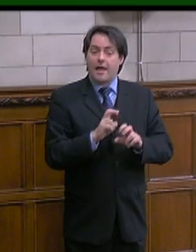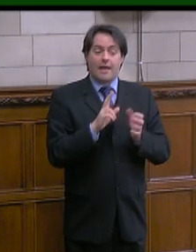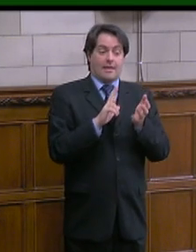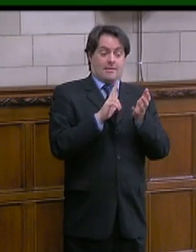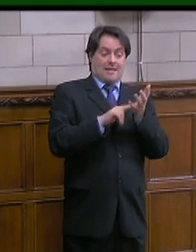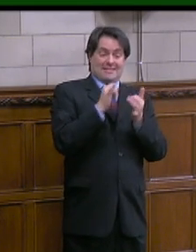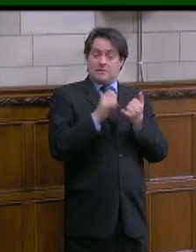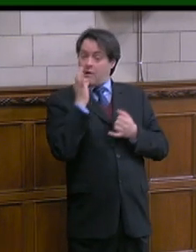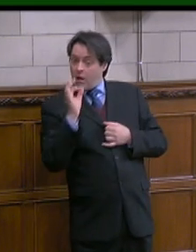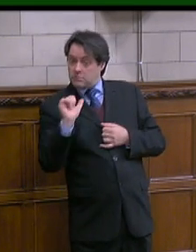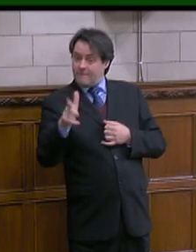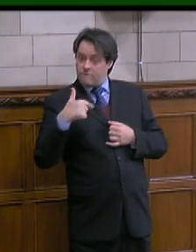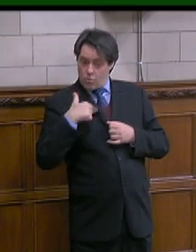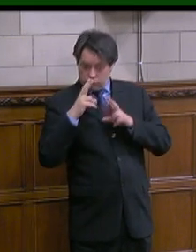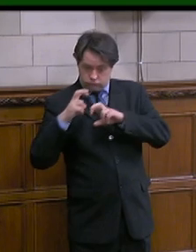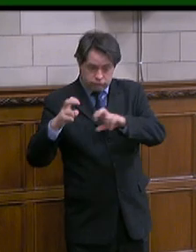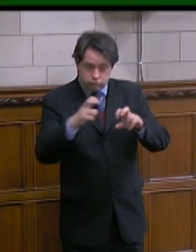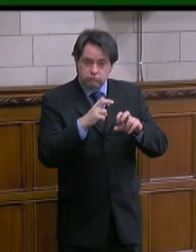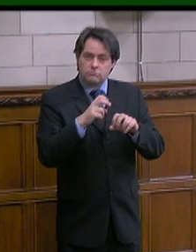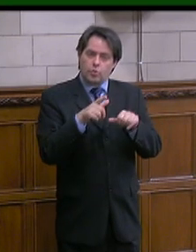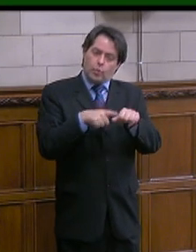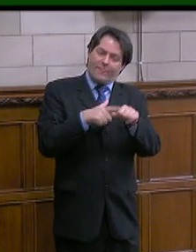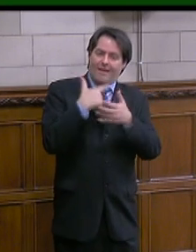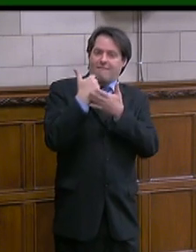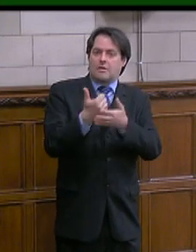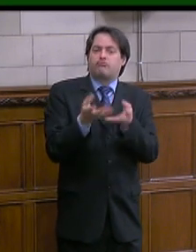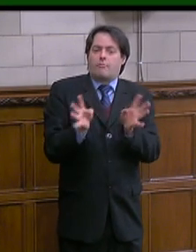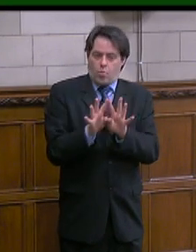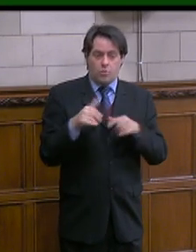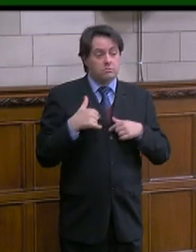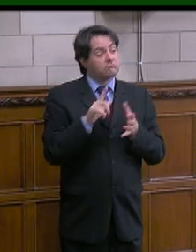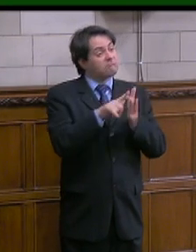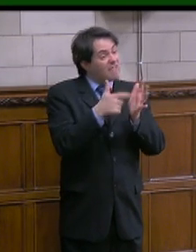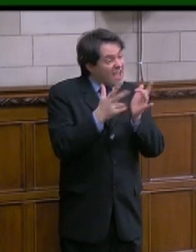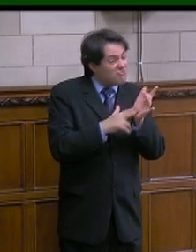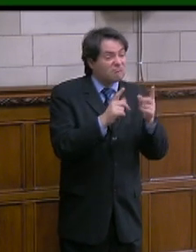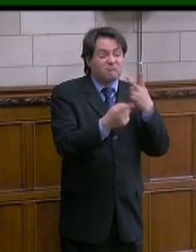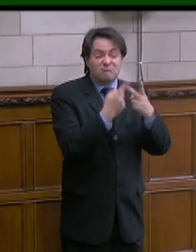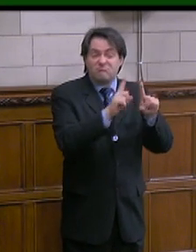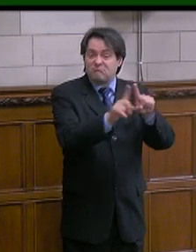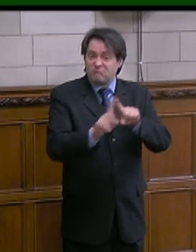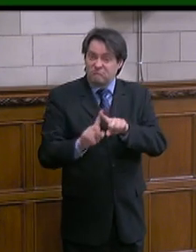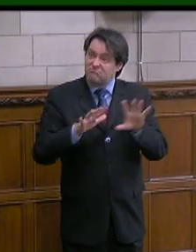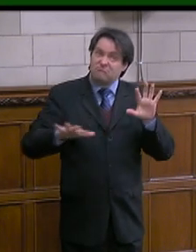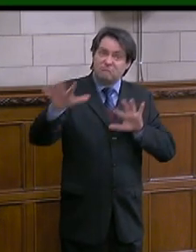youth advisory board, which is made up young people from across the UK, such as Erin, who